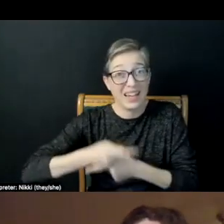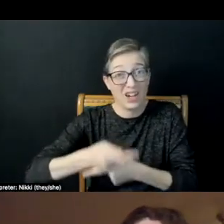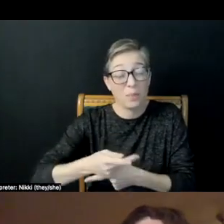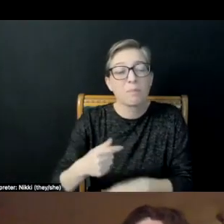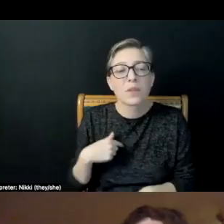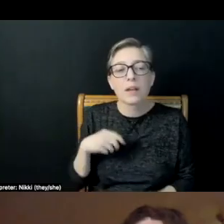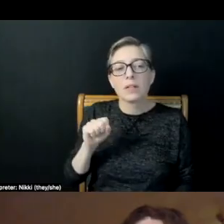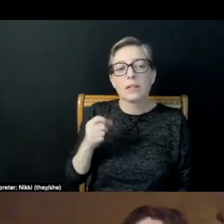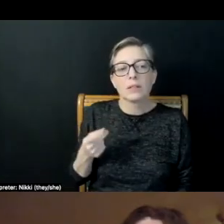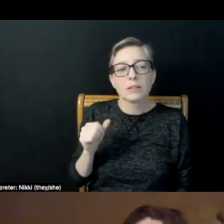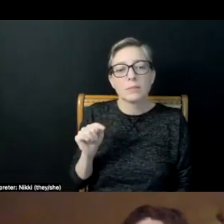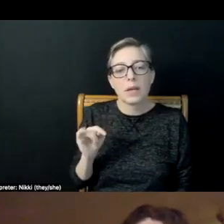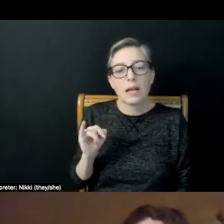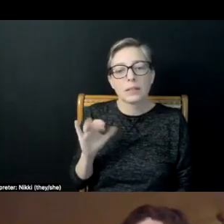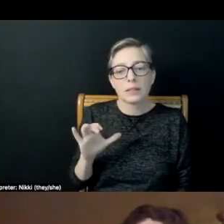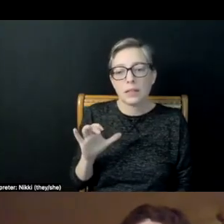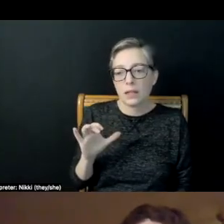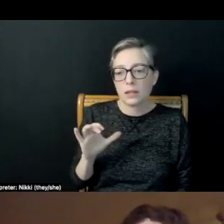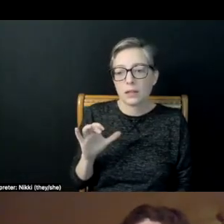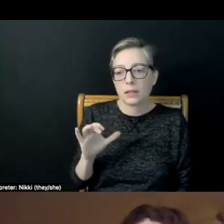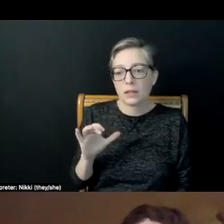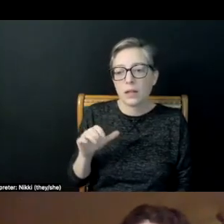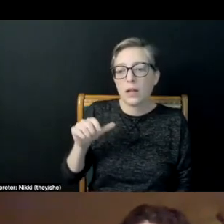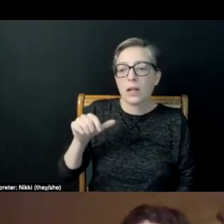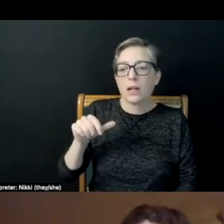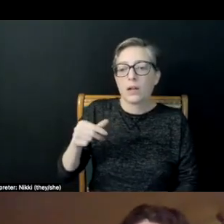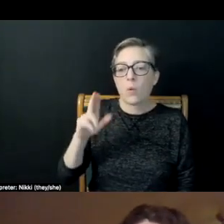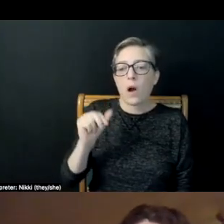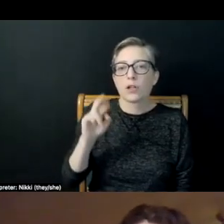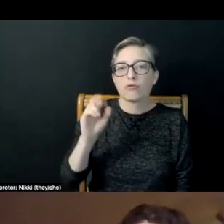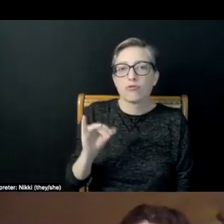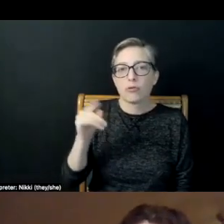I knew that I would probably be questioned about my ability to care for a newborn,